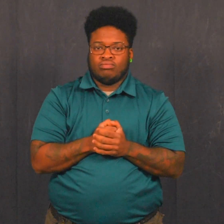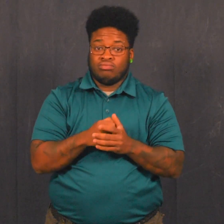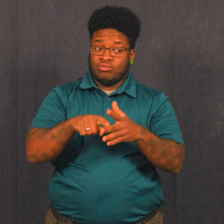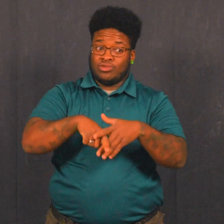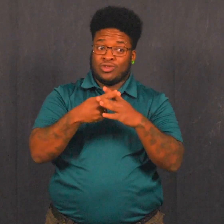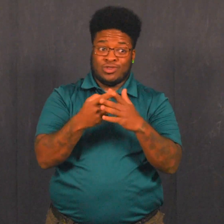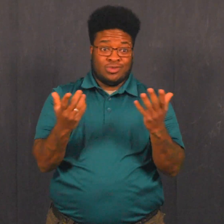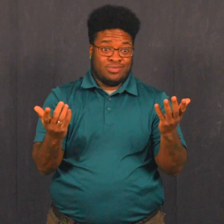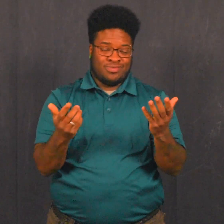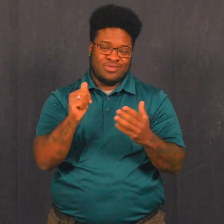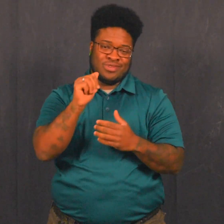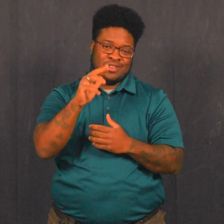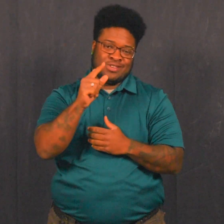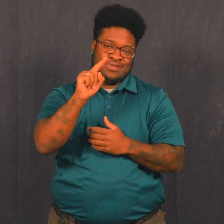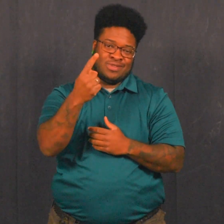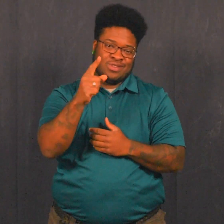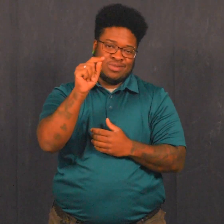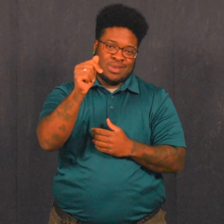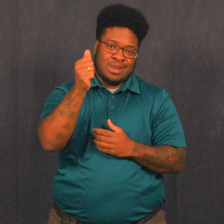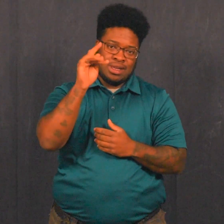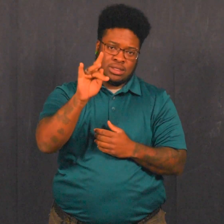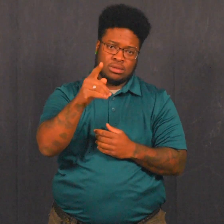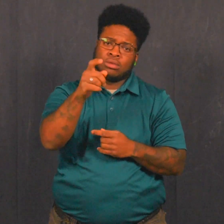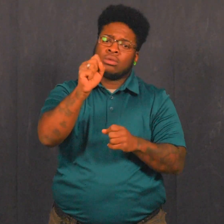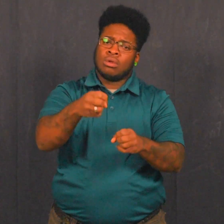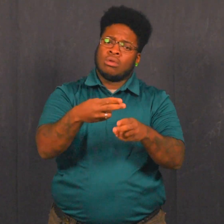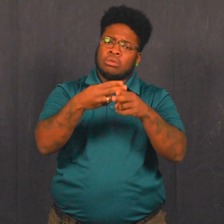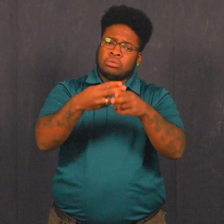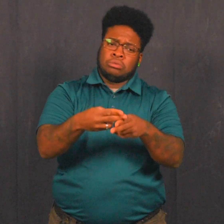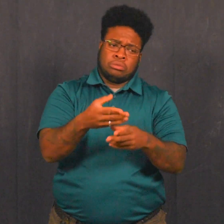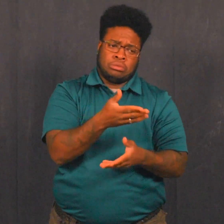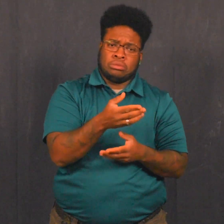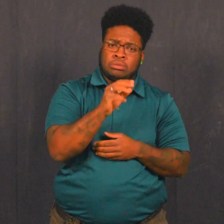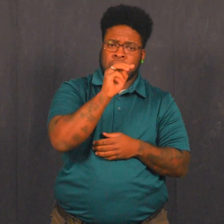Starting on August 1, 2018, call us